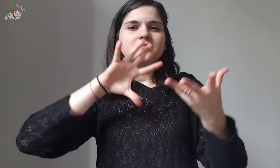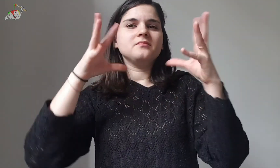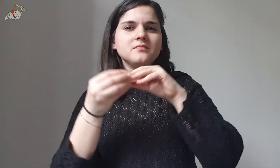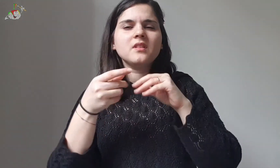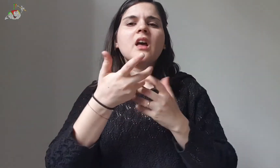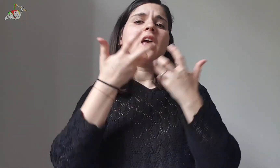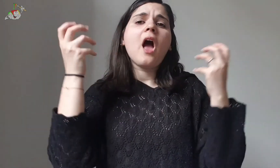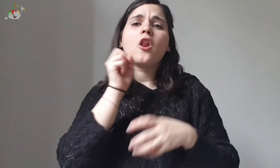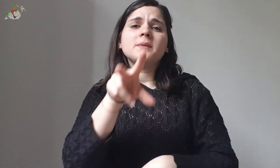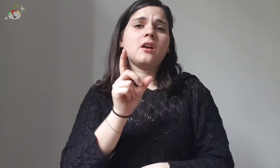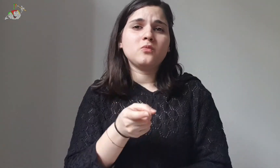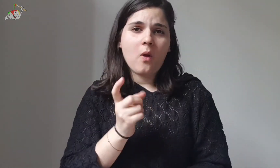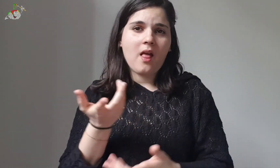In all of this the message is clear. Which?